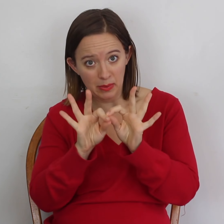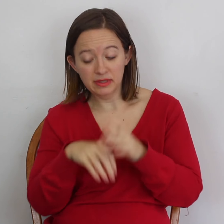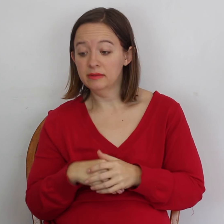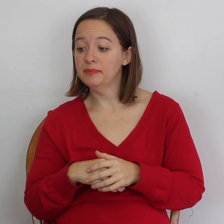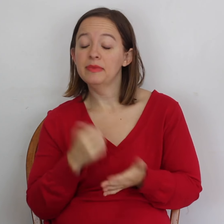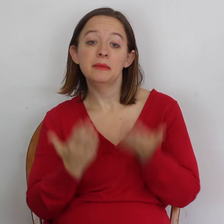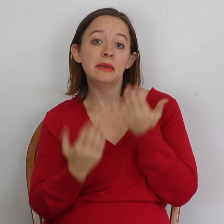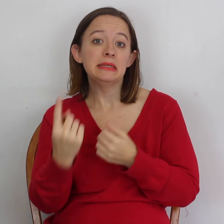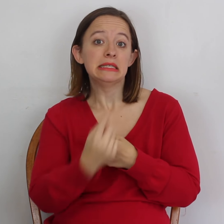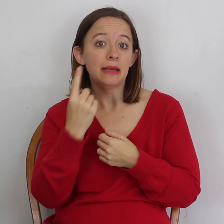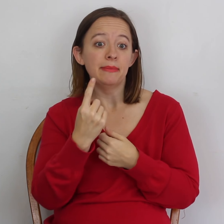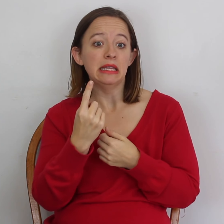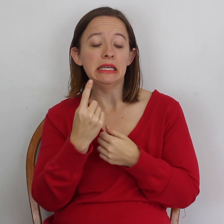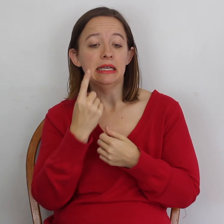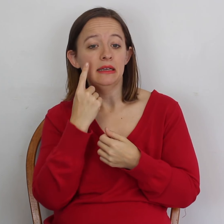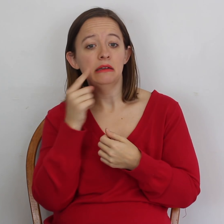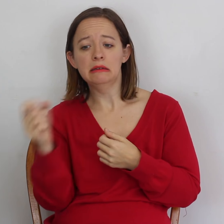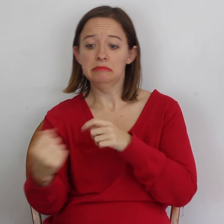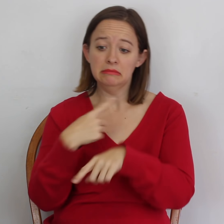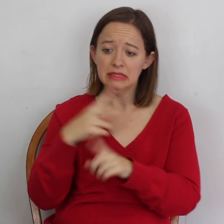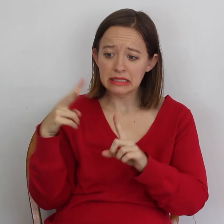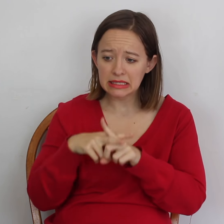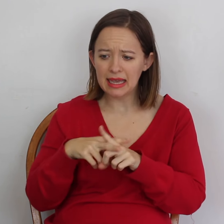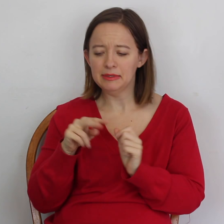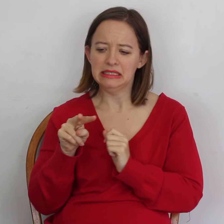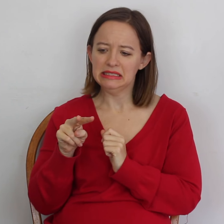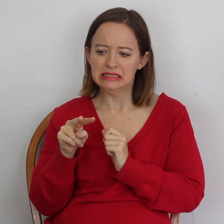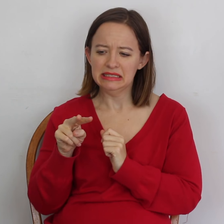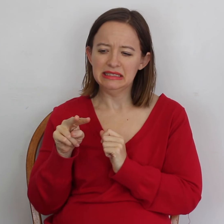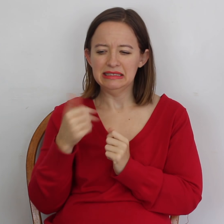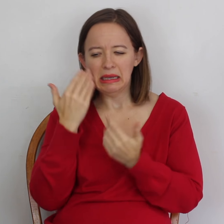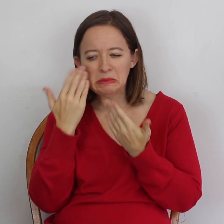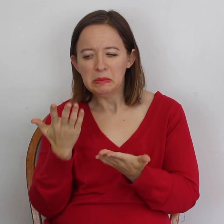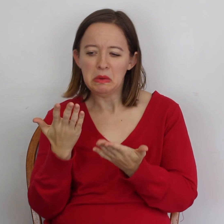"I need you to stay, it's gonna be short." If you can stay, stay, but if not